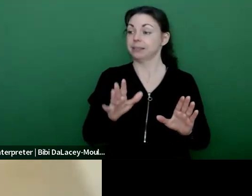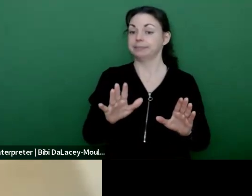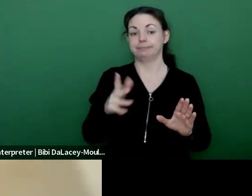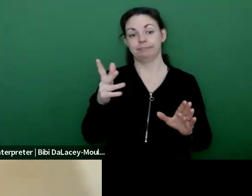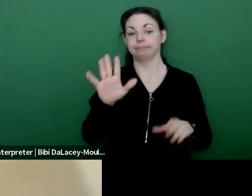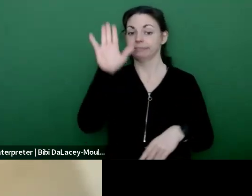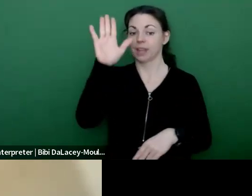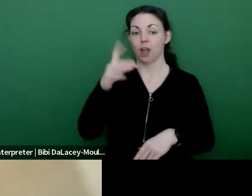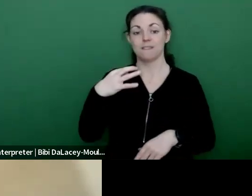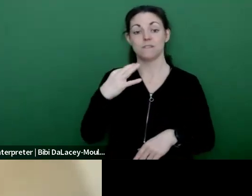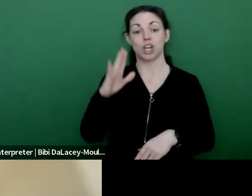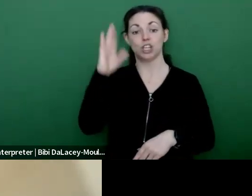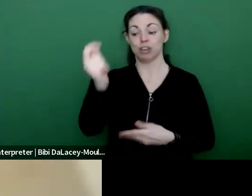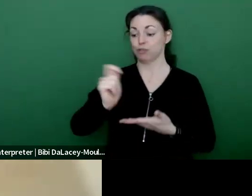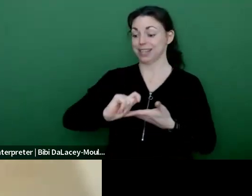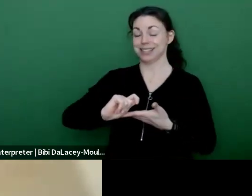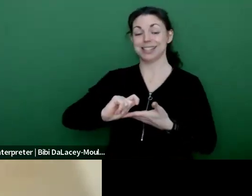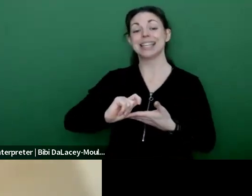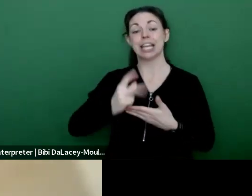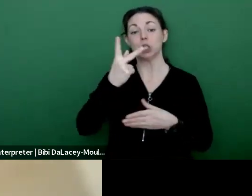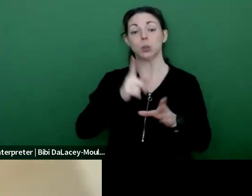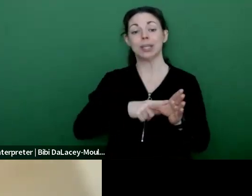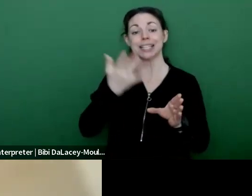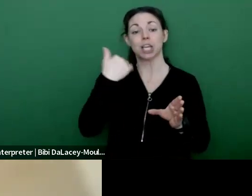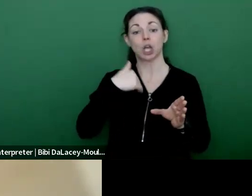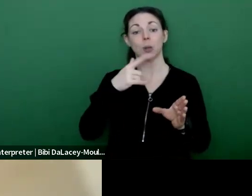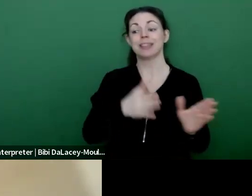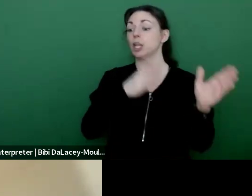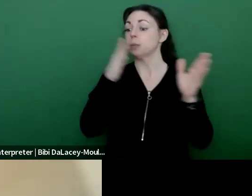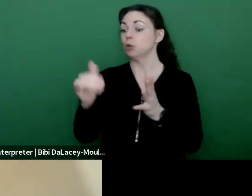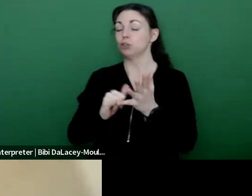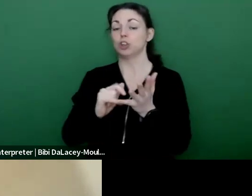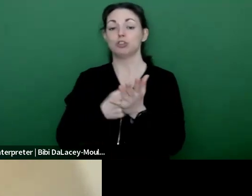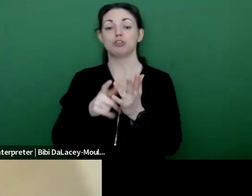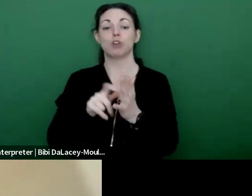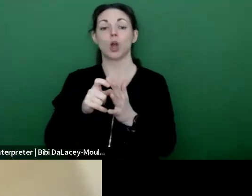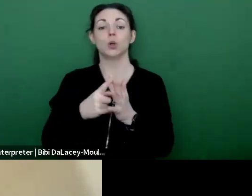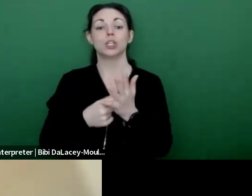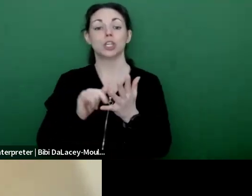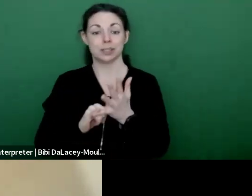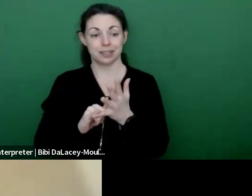about two years ago and then moved over into Schroders. So yeah, a bit of a sort of varied and